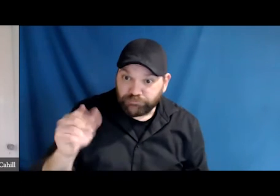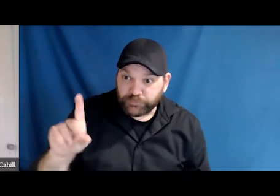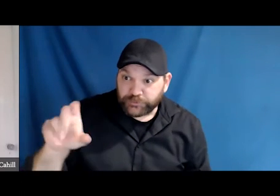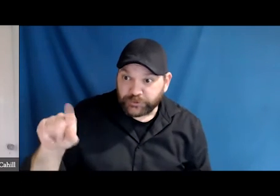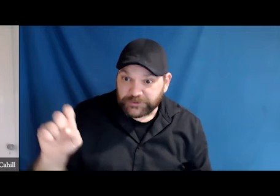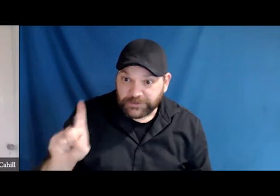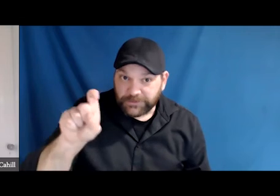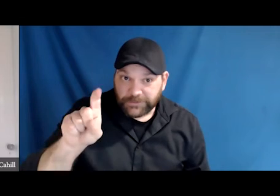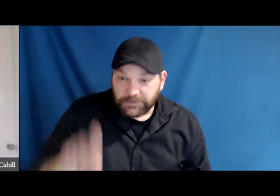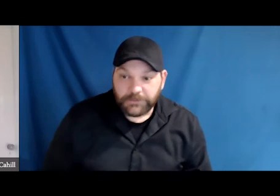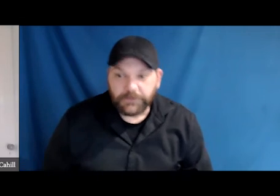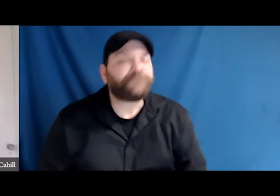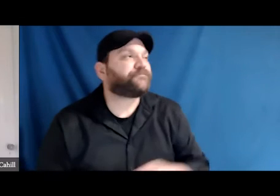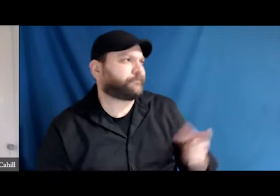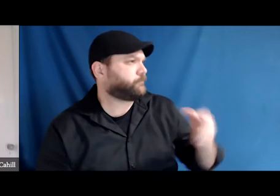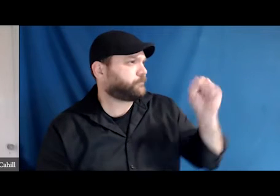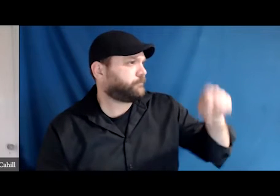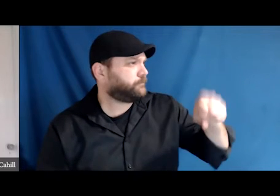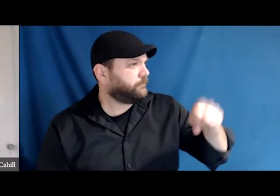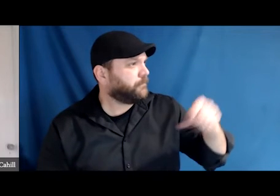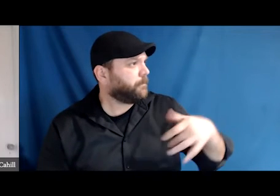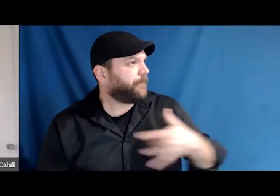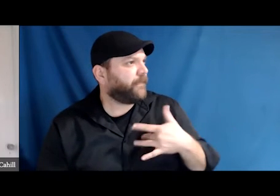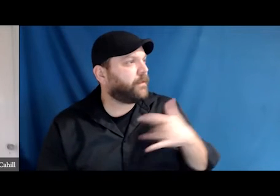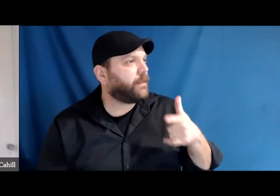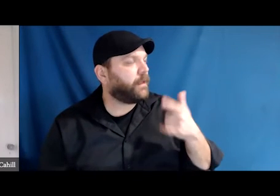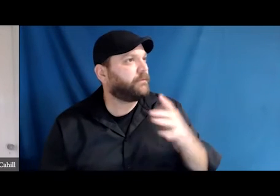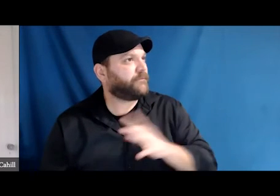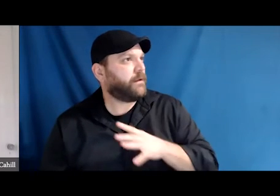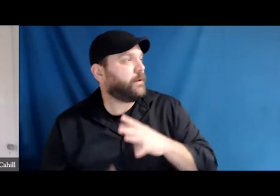you're constantly thinking of new ways to send out the information, help your coaches digest it,